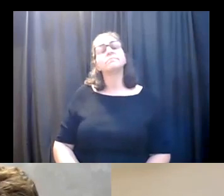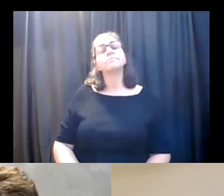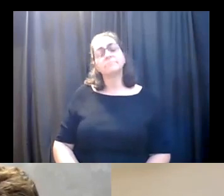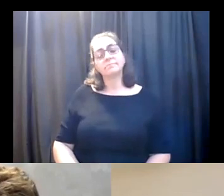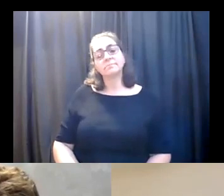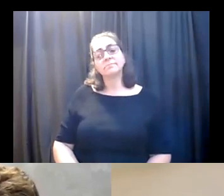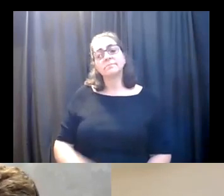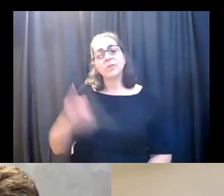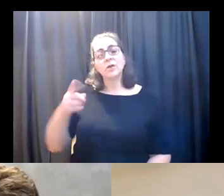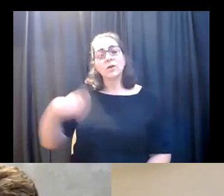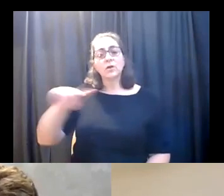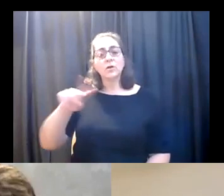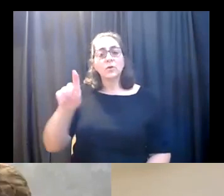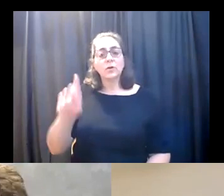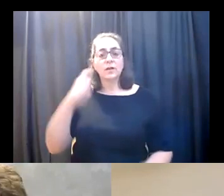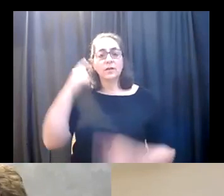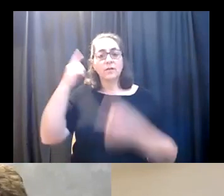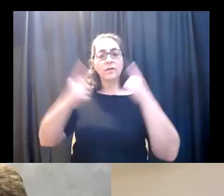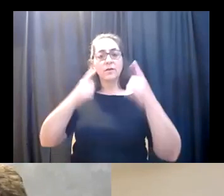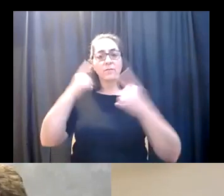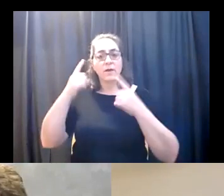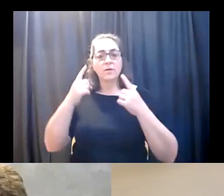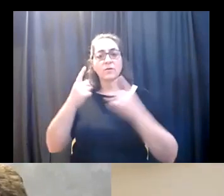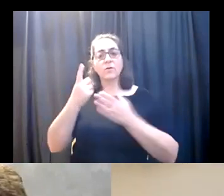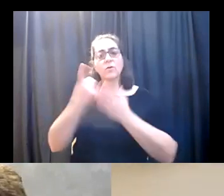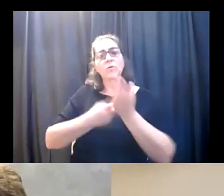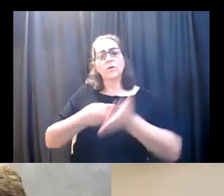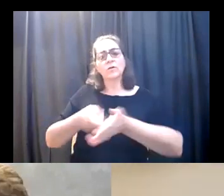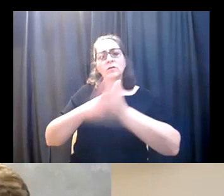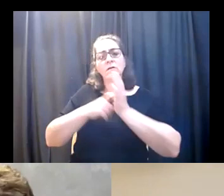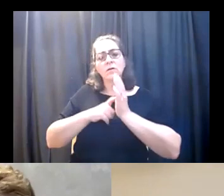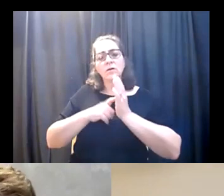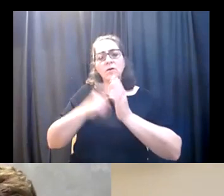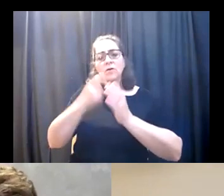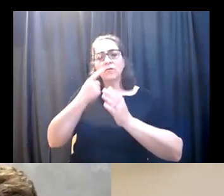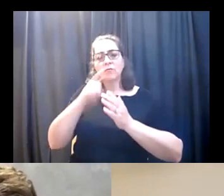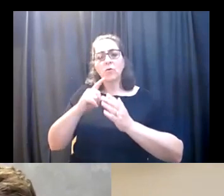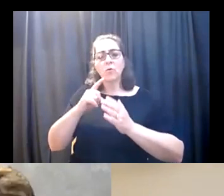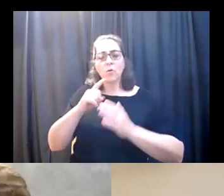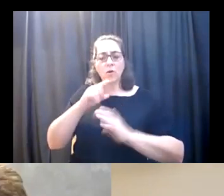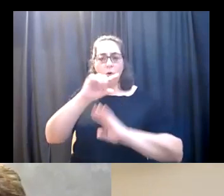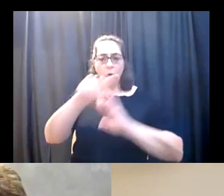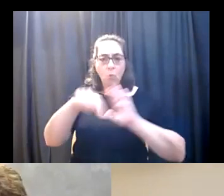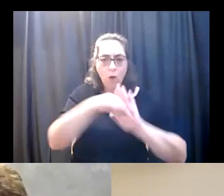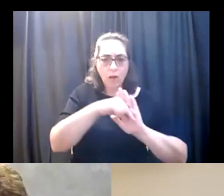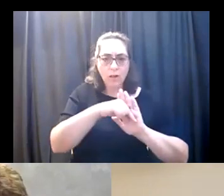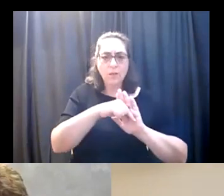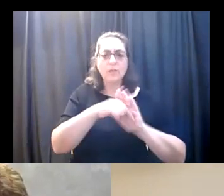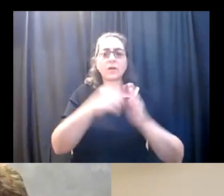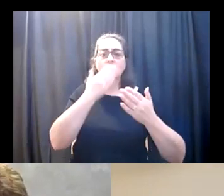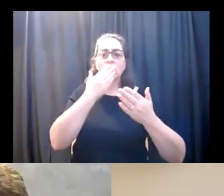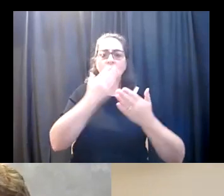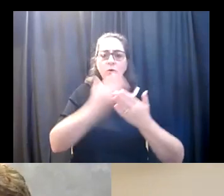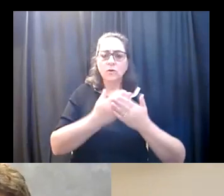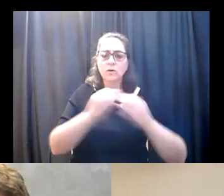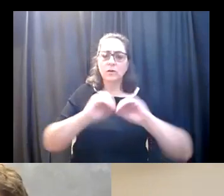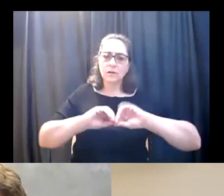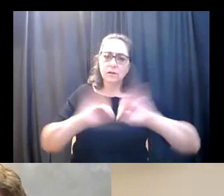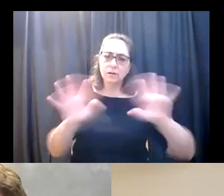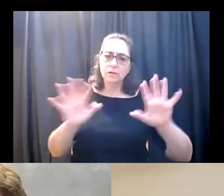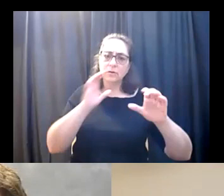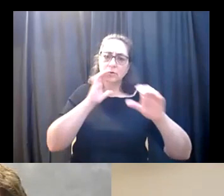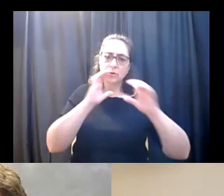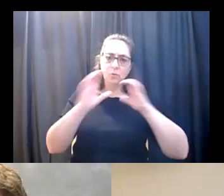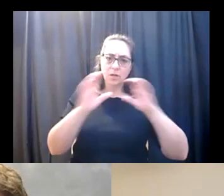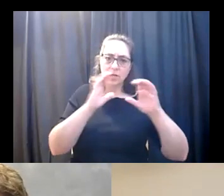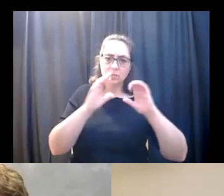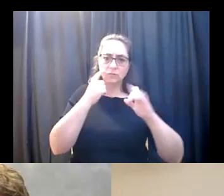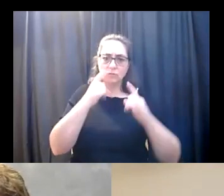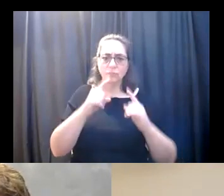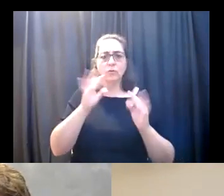or the physician. In fact, we have these signs. All over. It comes in backwards,